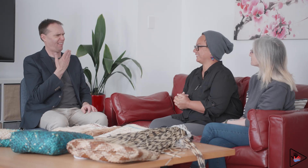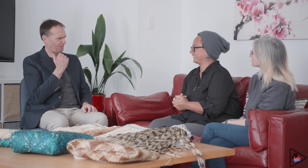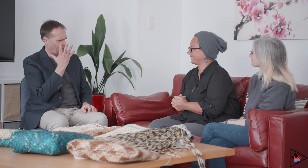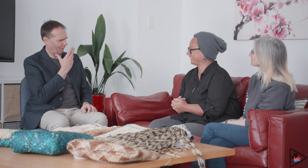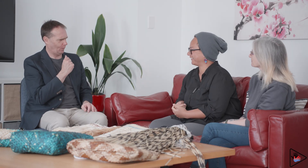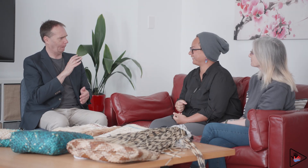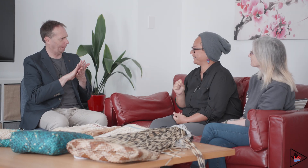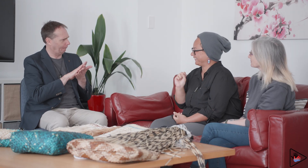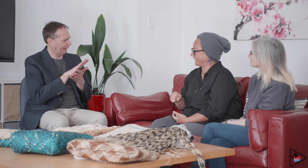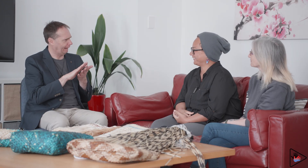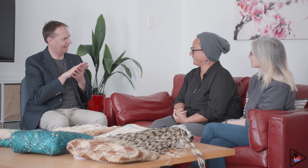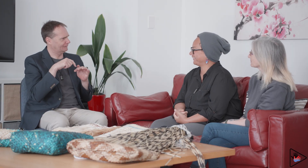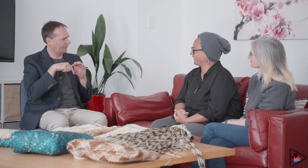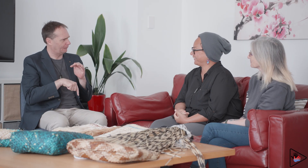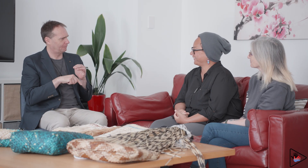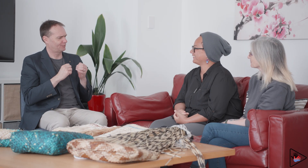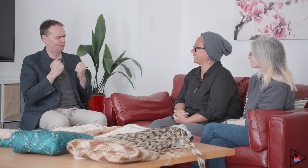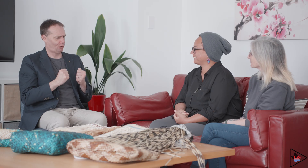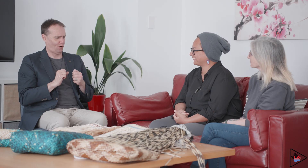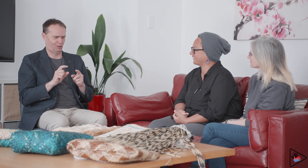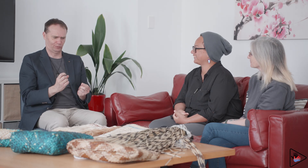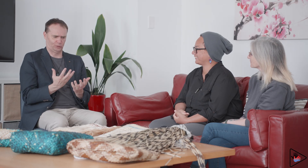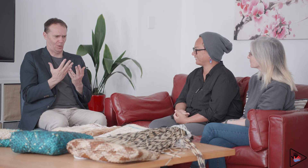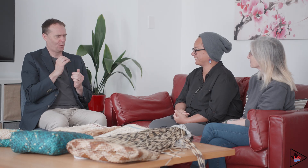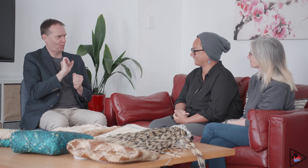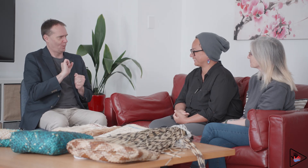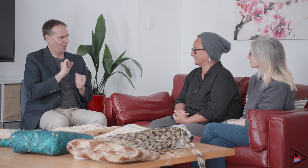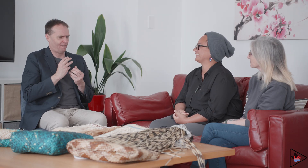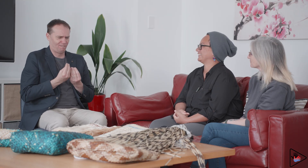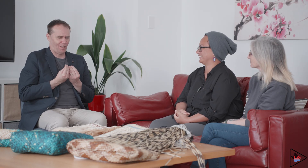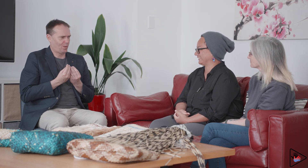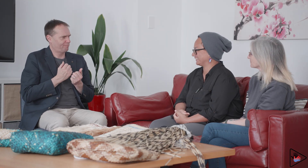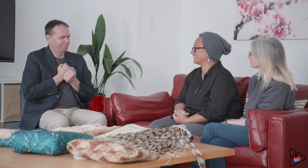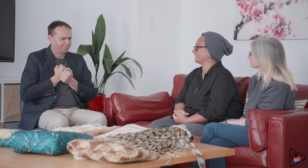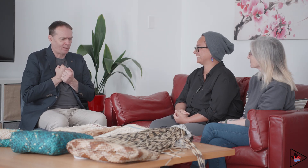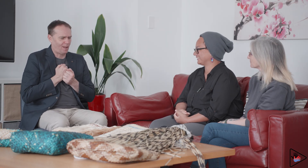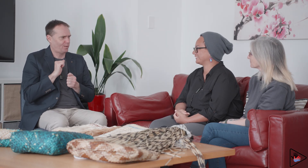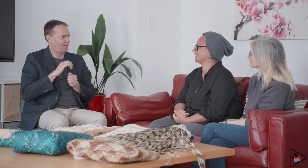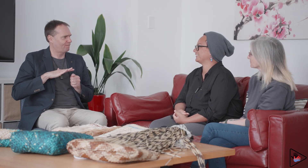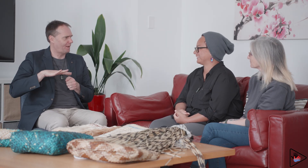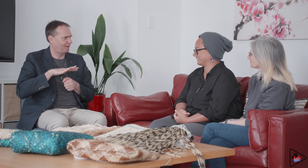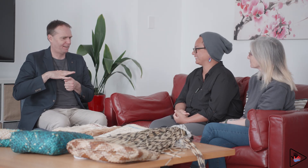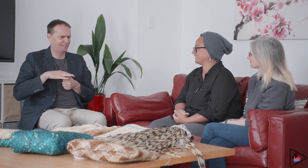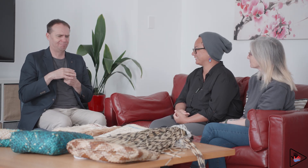That's amazing. A lot of significant meaning there for your whānau represented through this